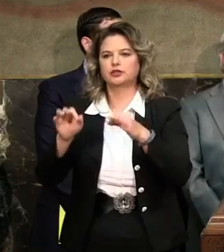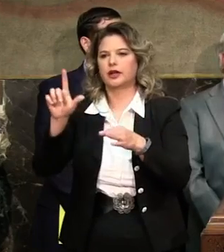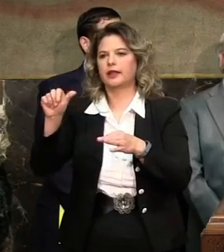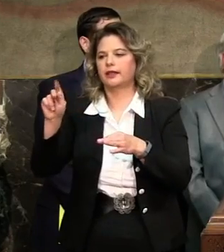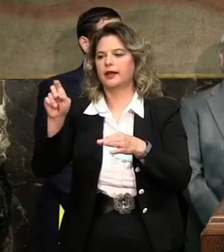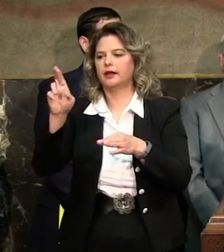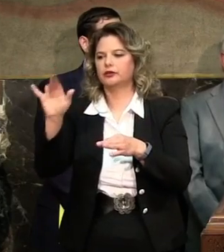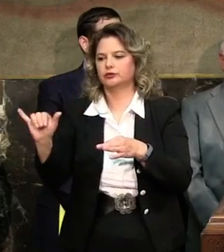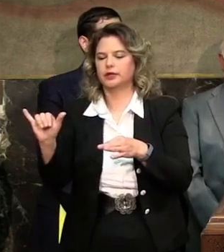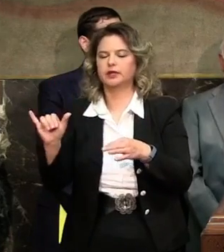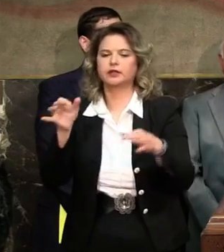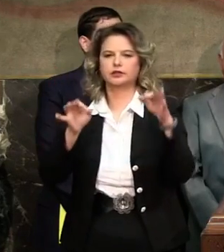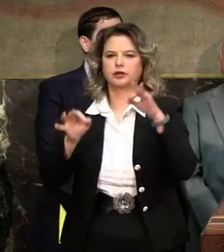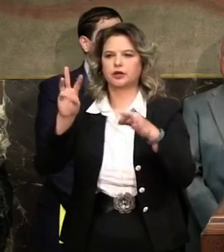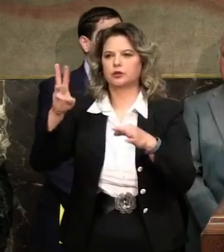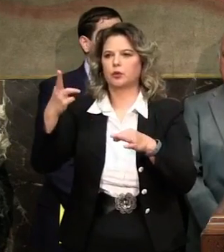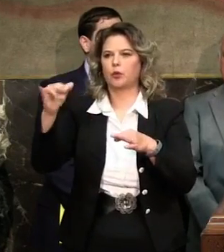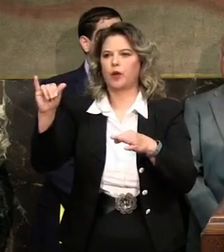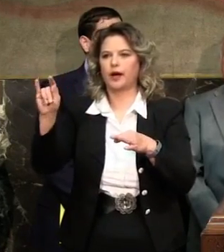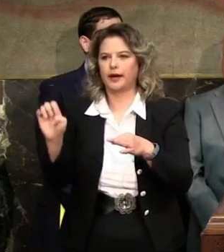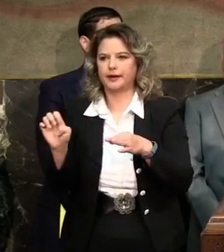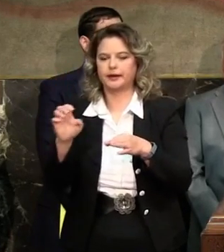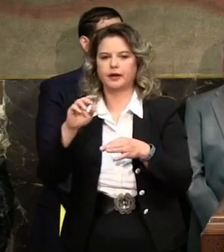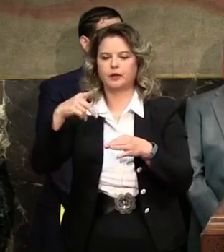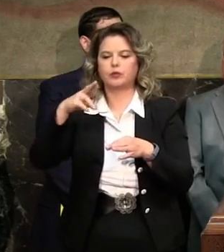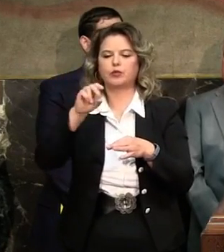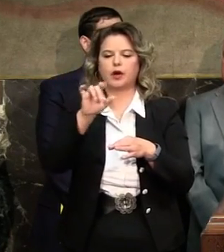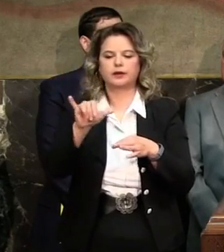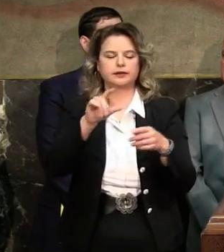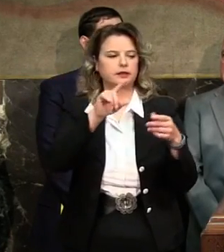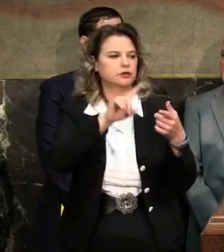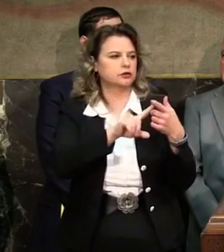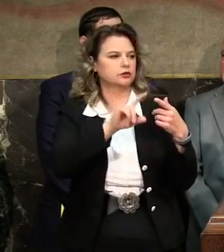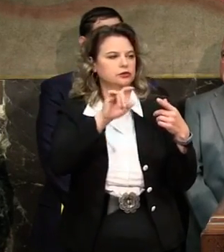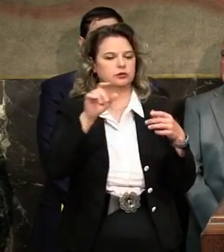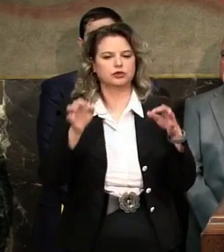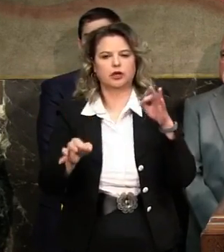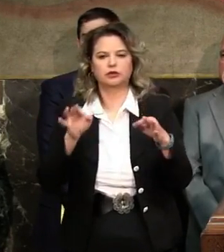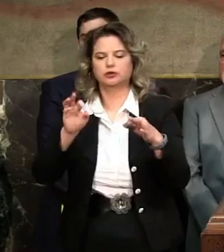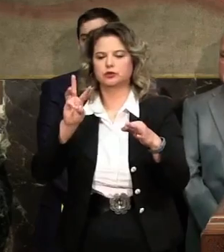proxy judge wicker. It takes time away